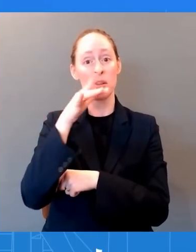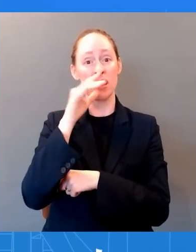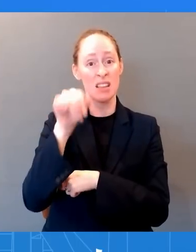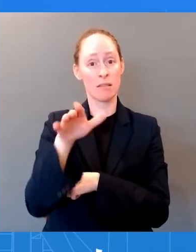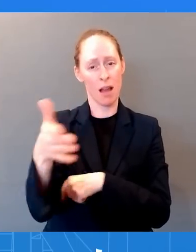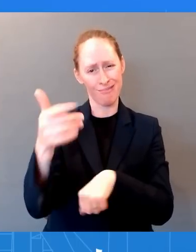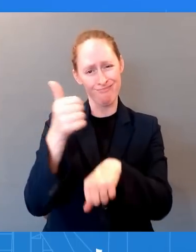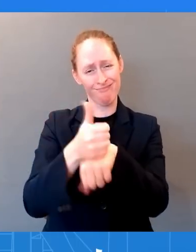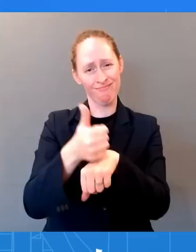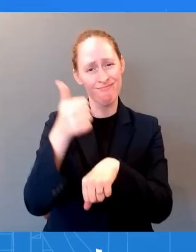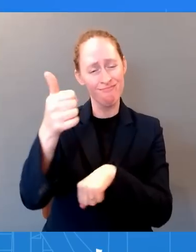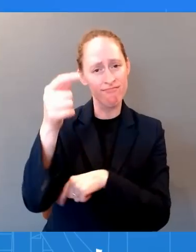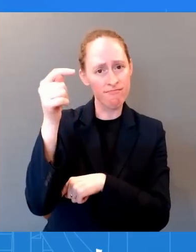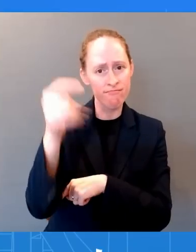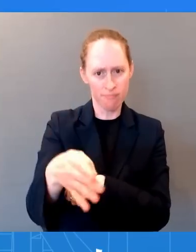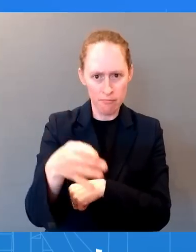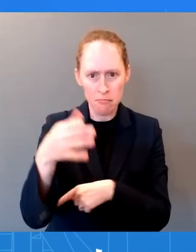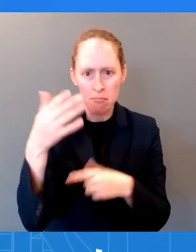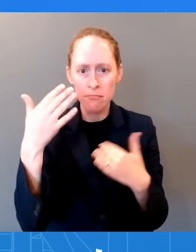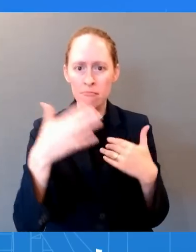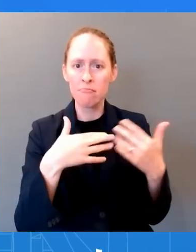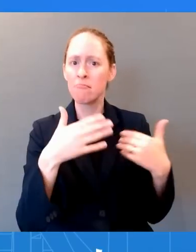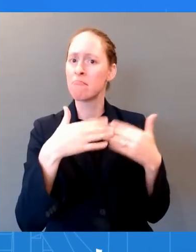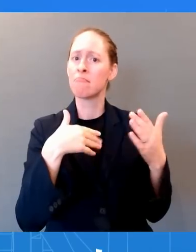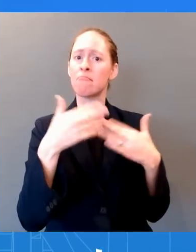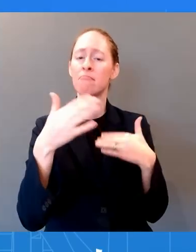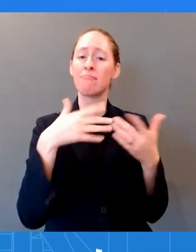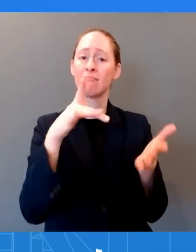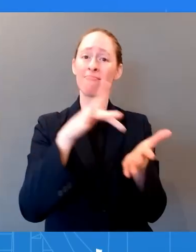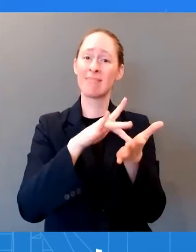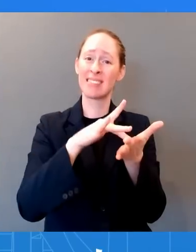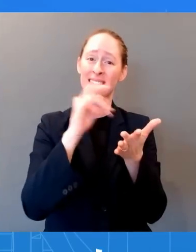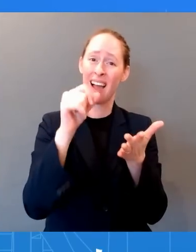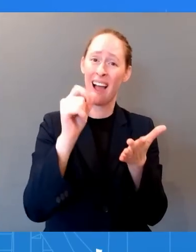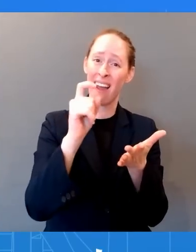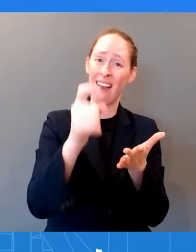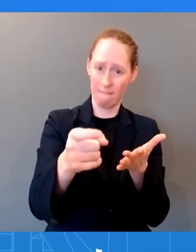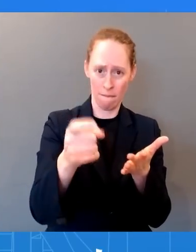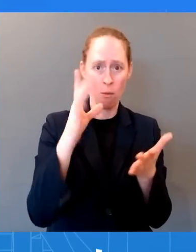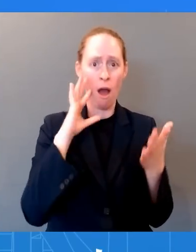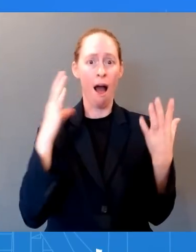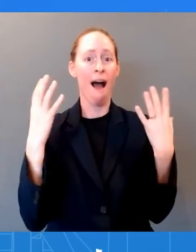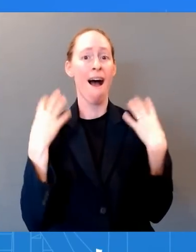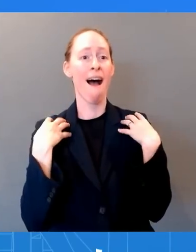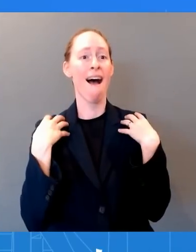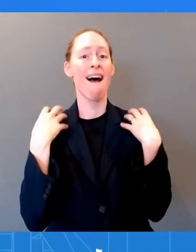and health-preserving care for women, even if they are suffering from hemorrhaging or life-threatening hypertension.